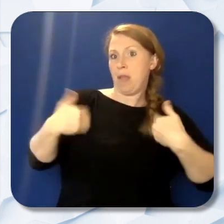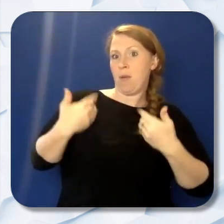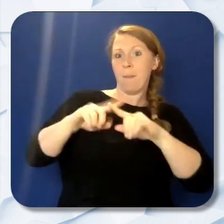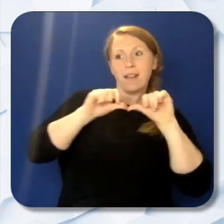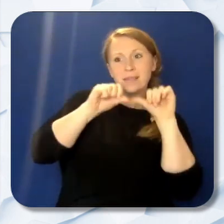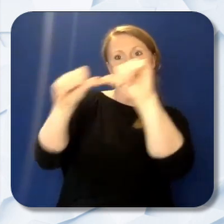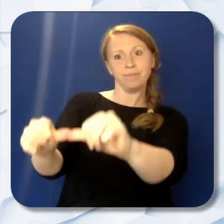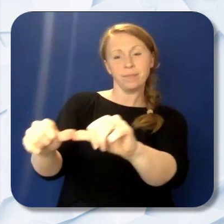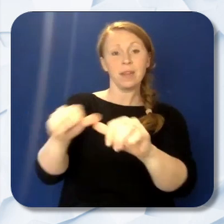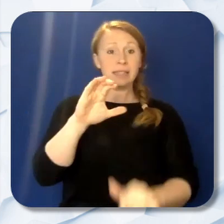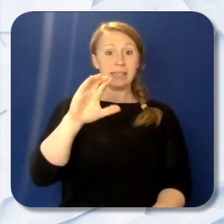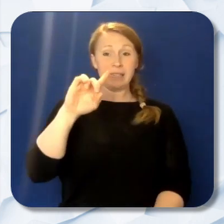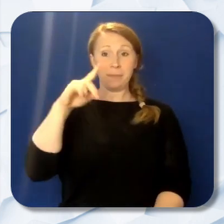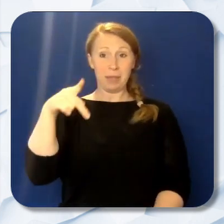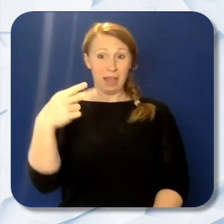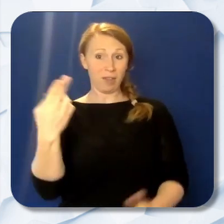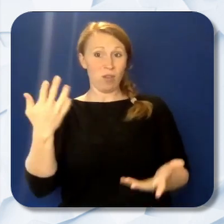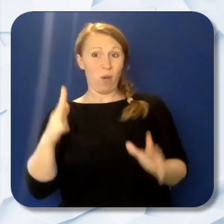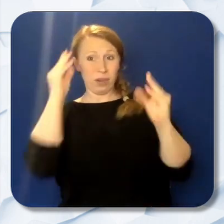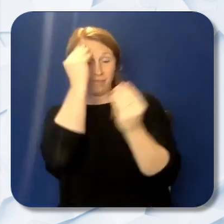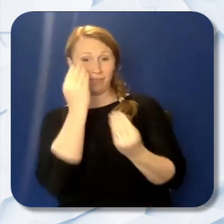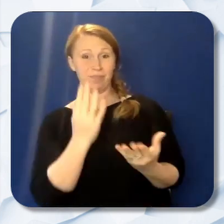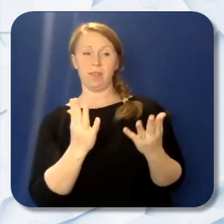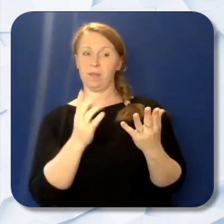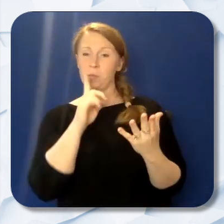shared a lot of really great information. The Da has also shared great information,